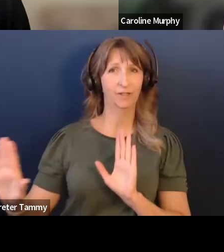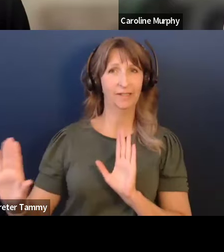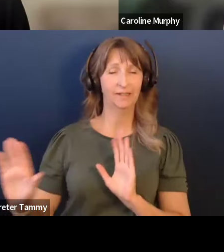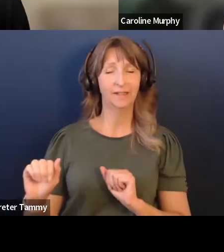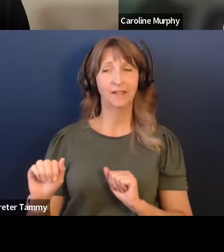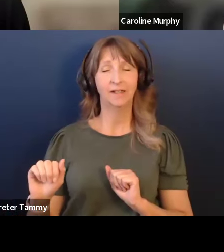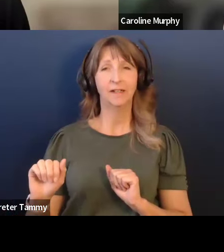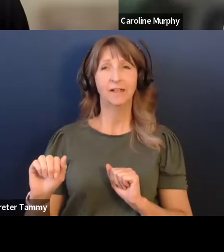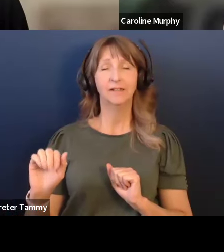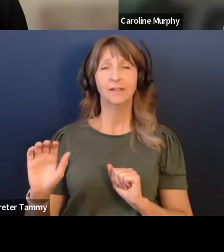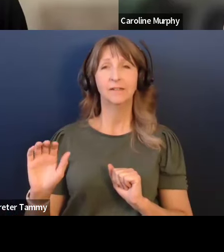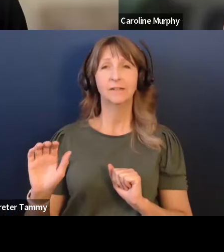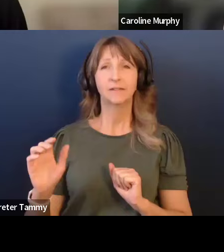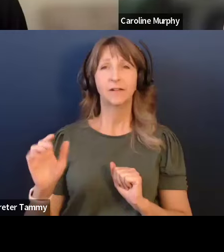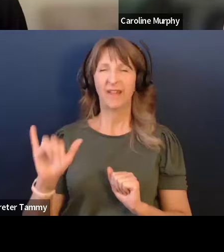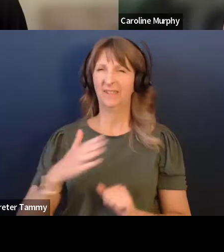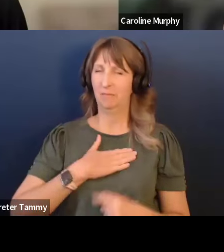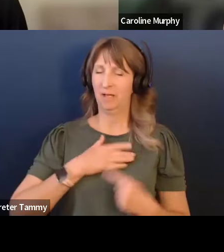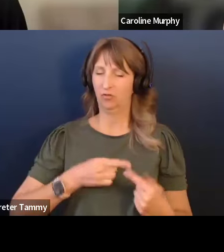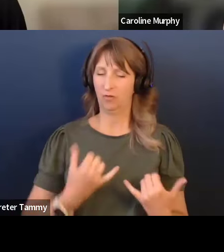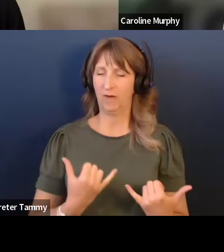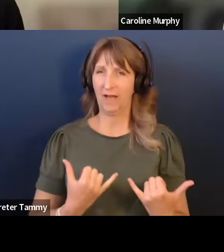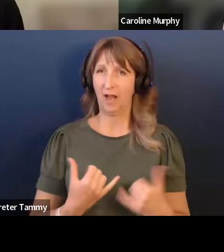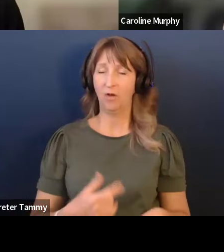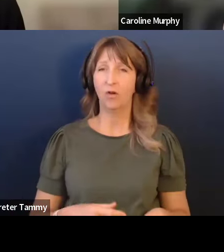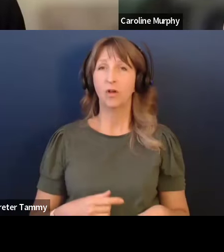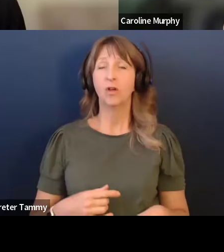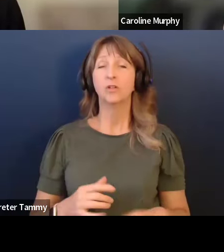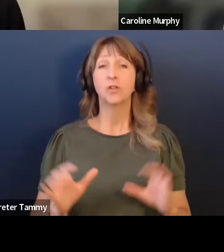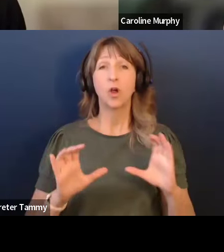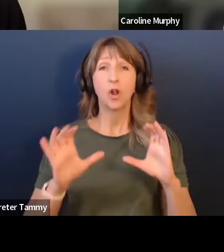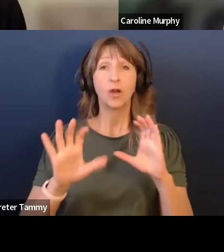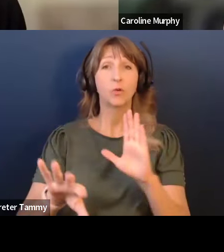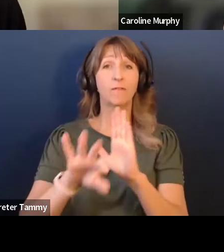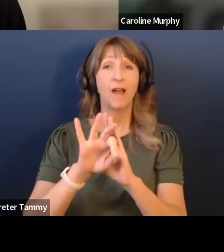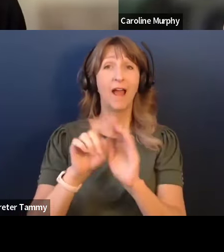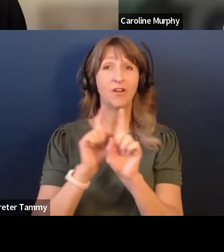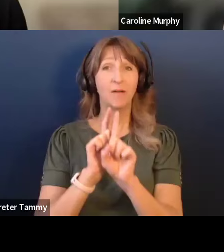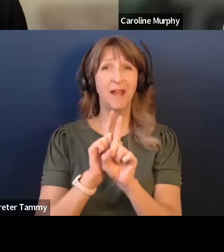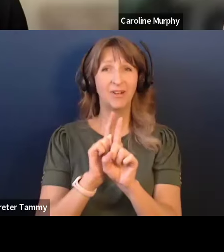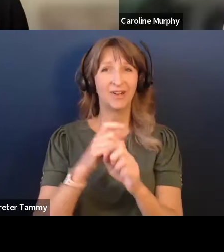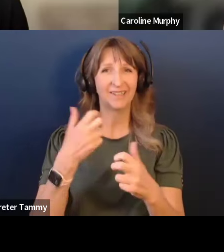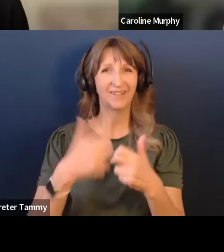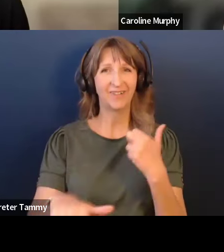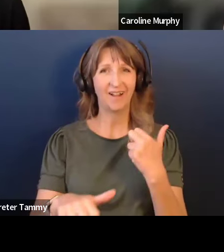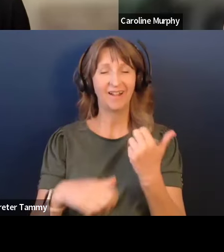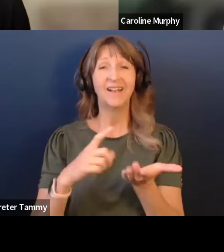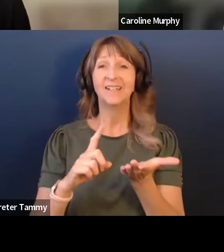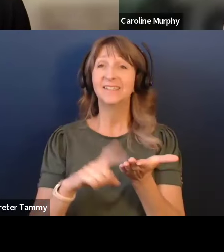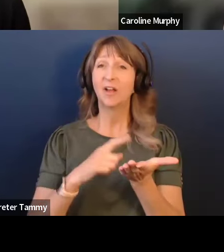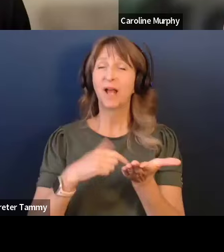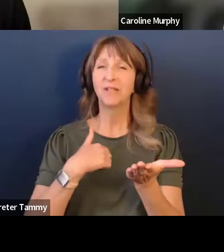So finding mentors is a little bit difficult. Sometimes, I'm home sick and sometimes I miss the